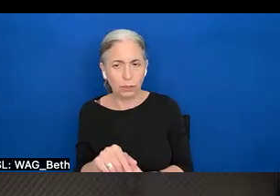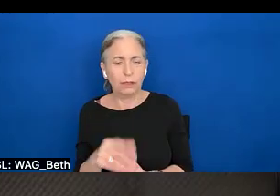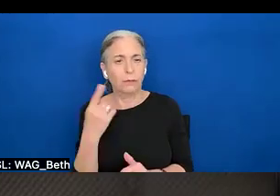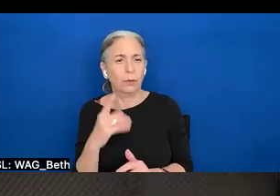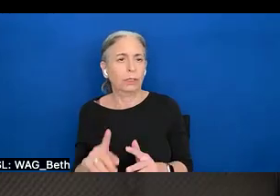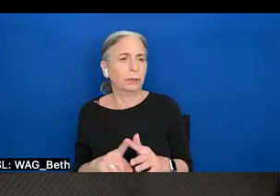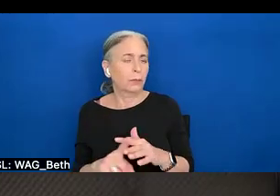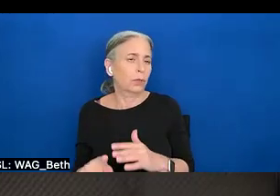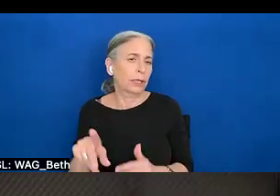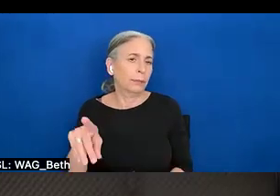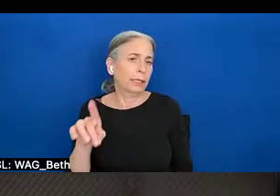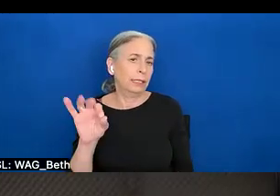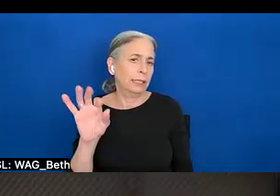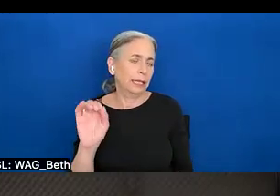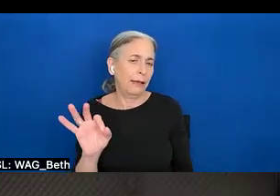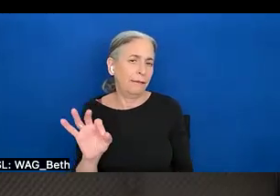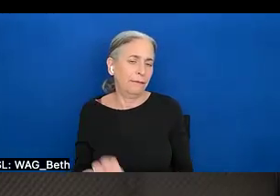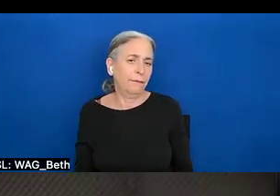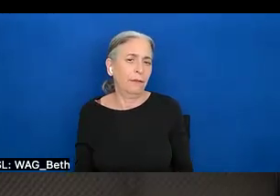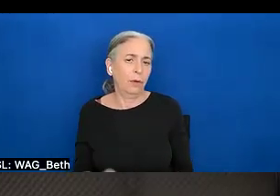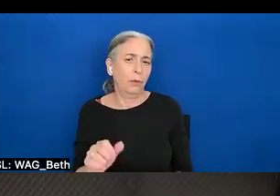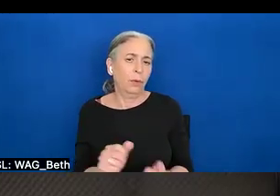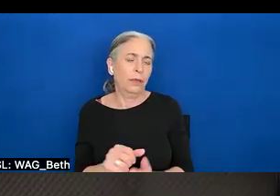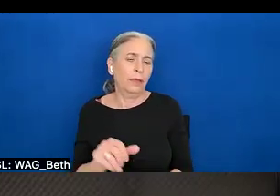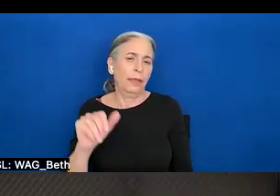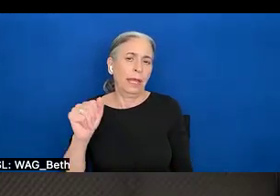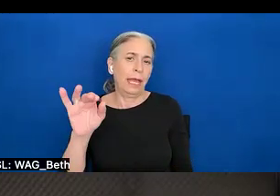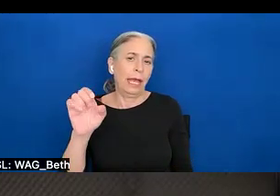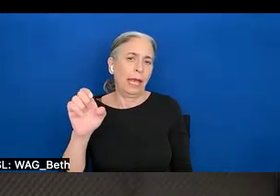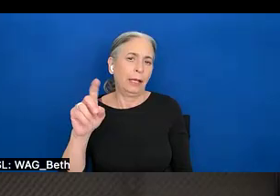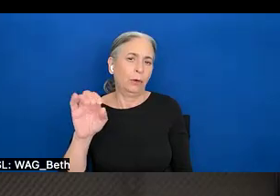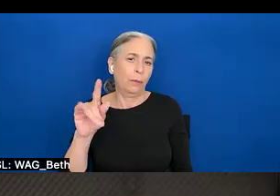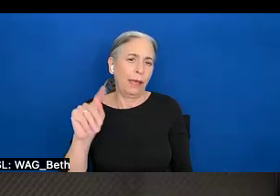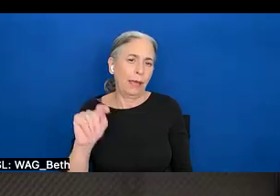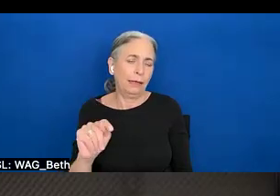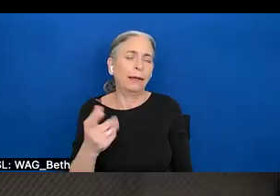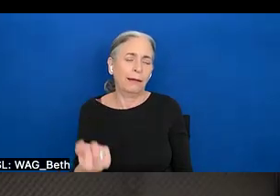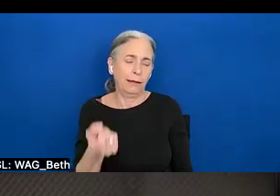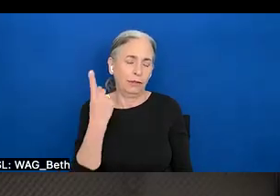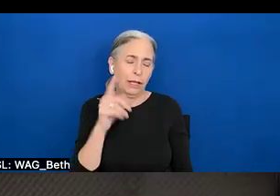language of exported PDF in Acrobat. Okay. I understand that.